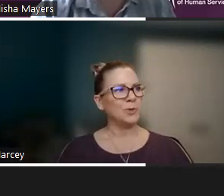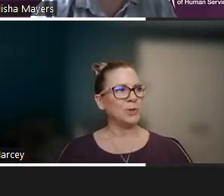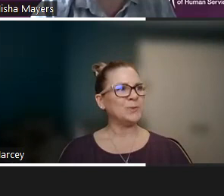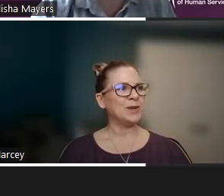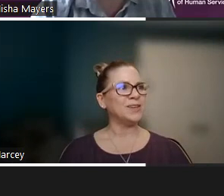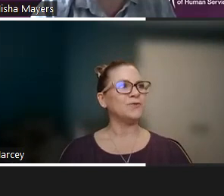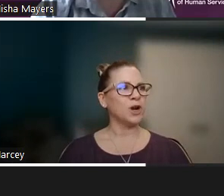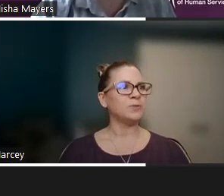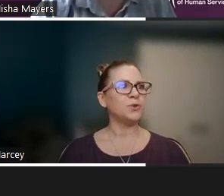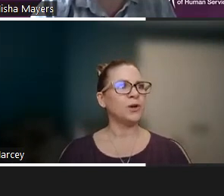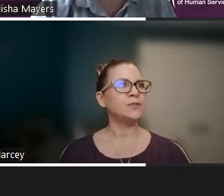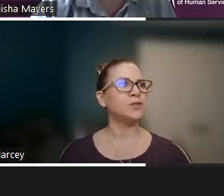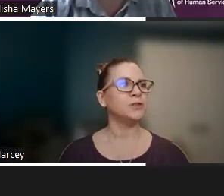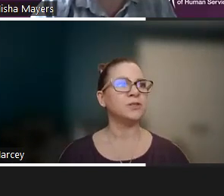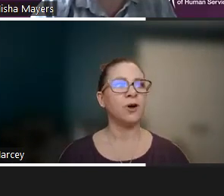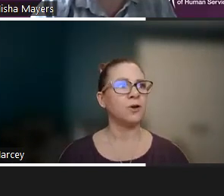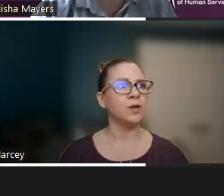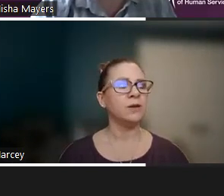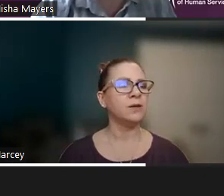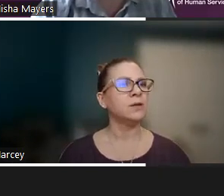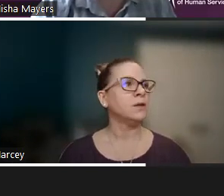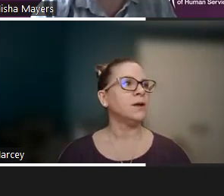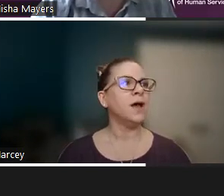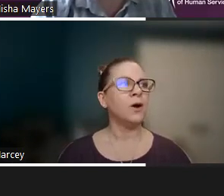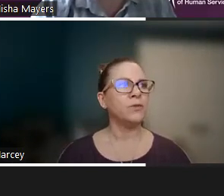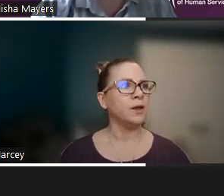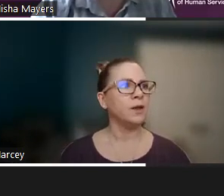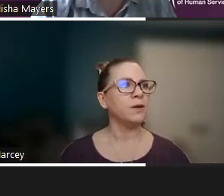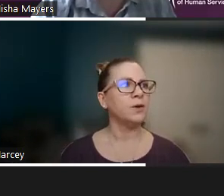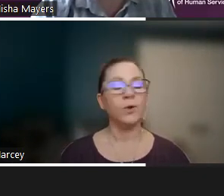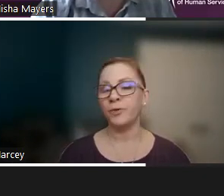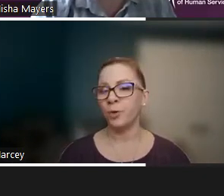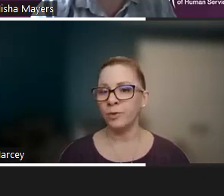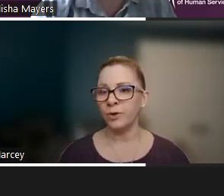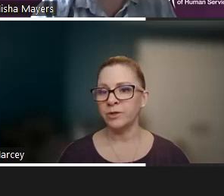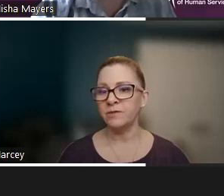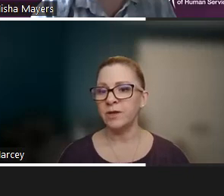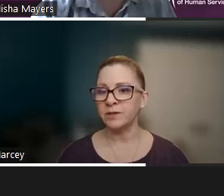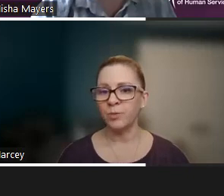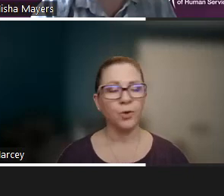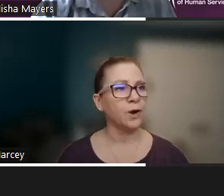THREE BULLETS, BUT GIVE TRIBES AND ORGANIZATIONS AUTONOMY ON HOW THEY RUN THEIR DVSA PROGRAMS.